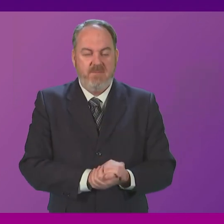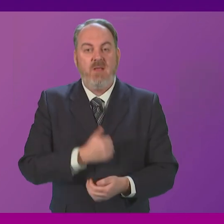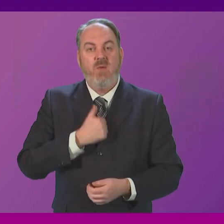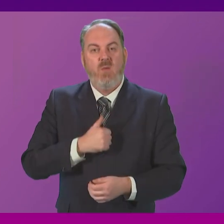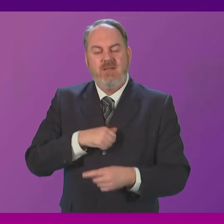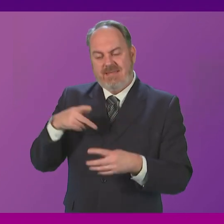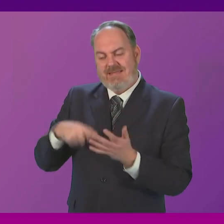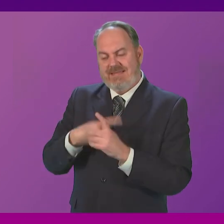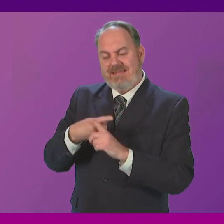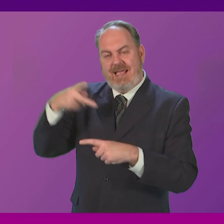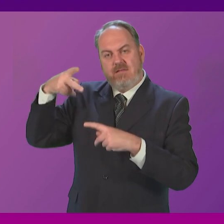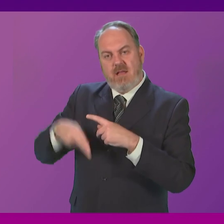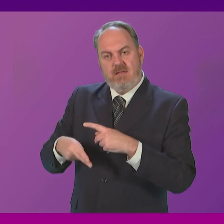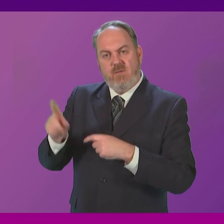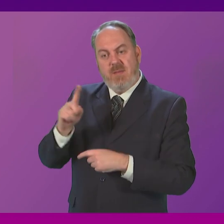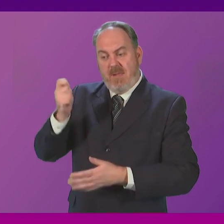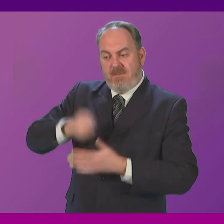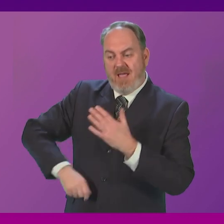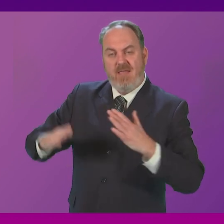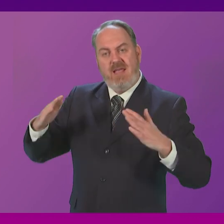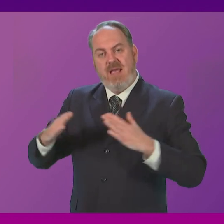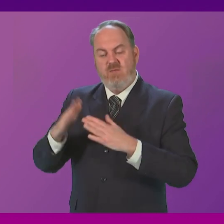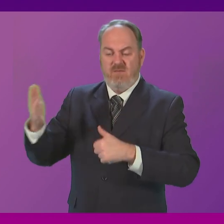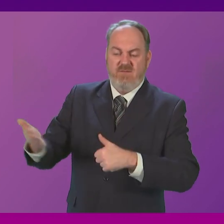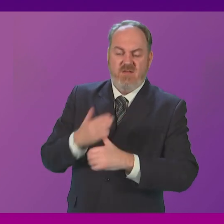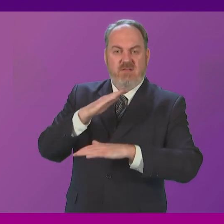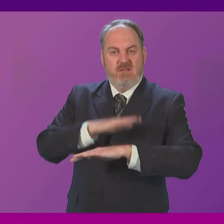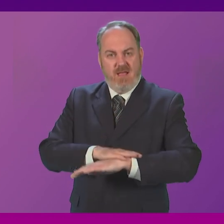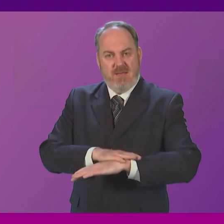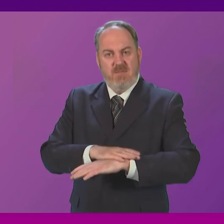for first-time buyers that will ensure that home ownership in Scotland is not an unaffordable